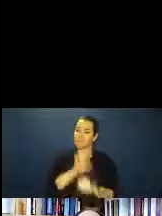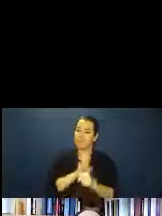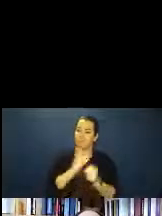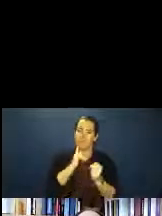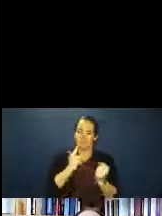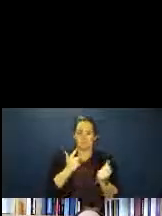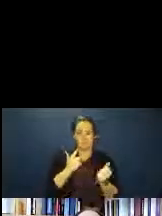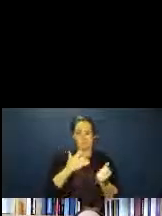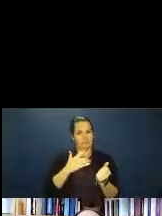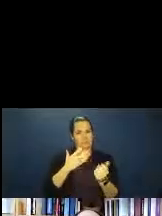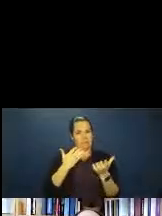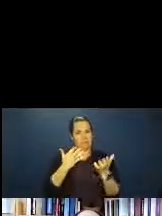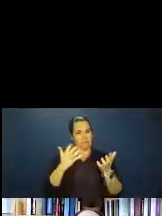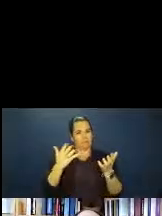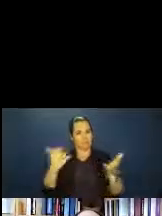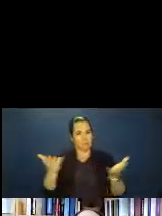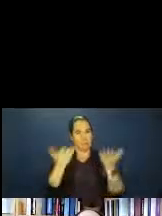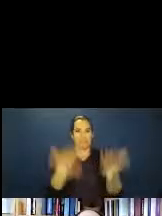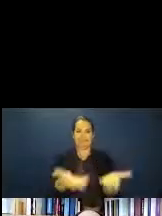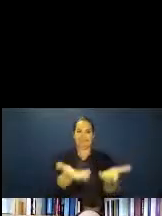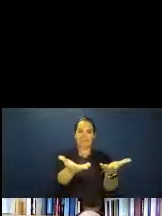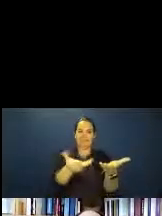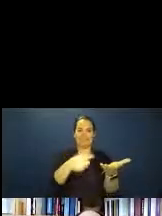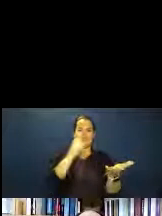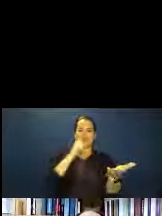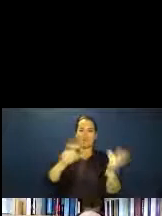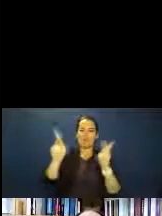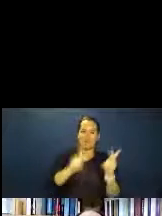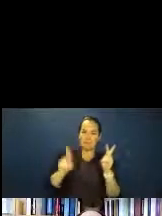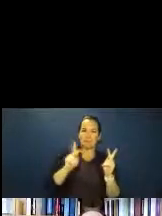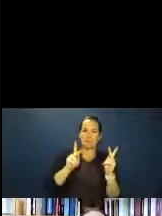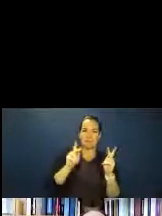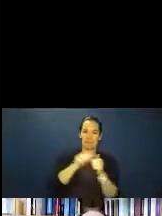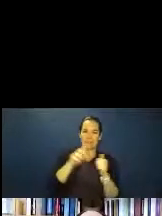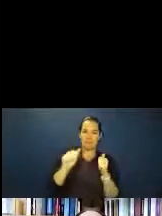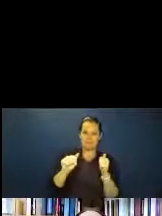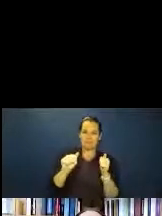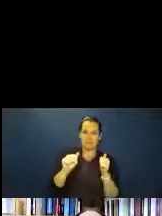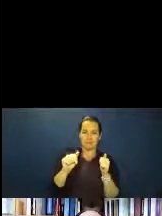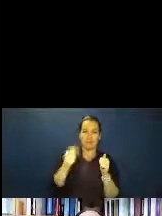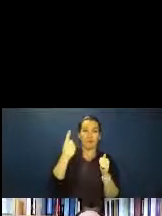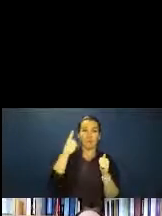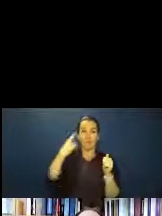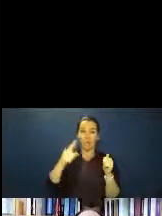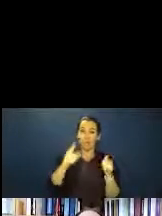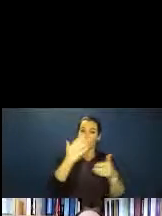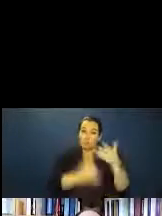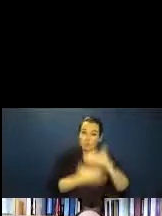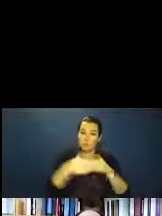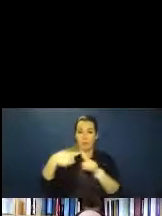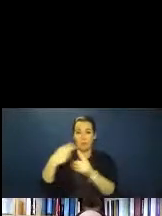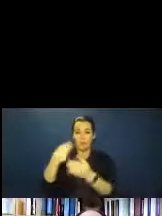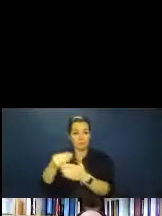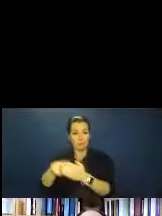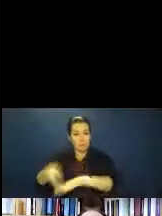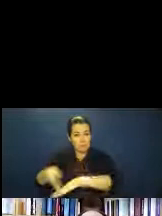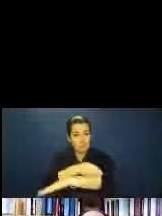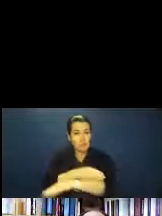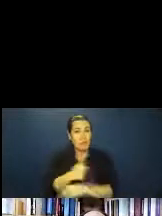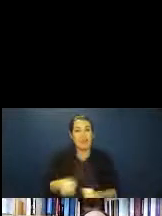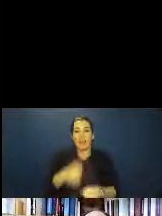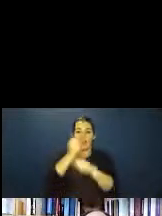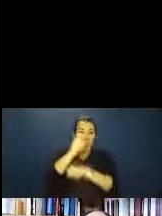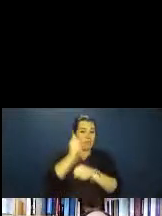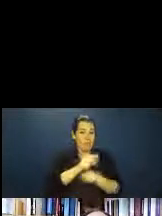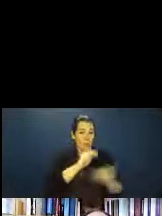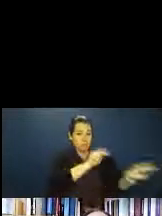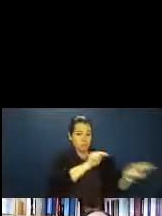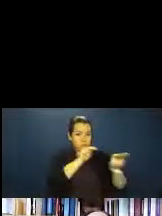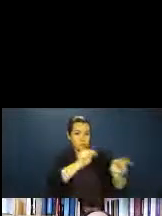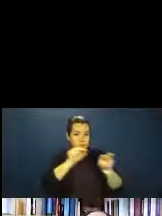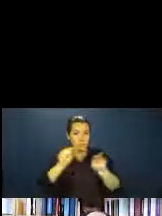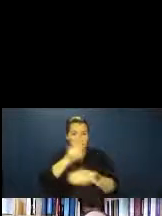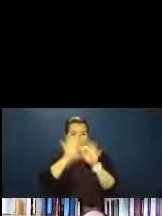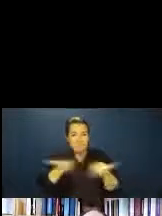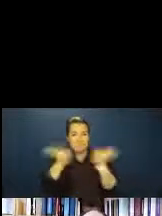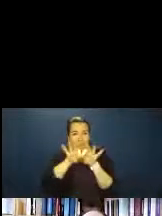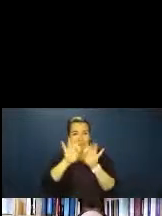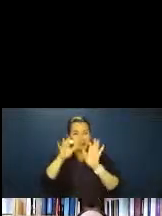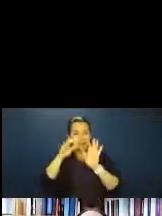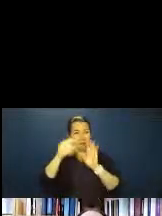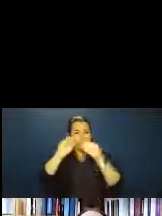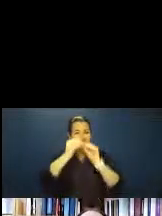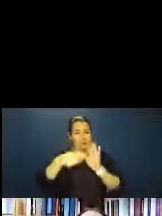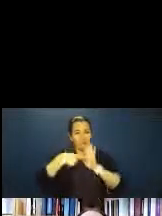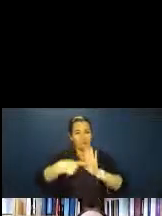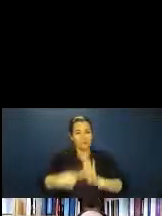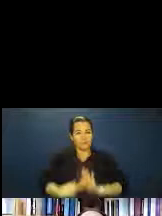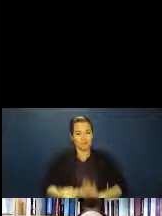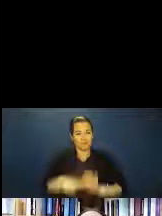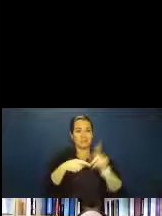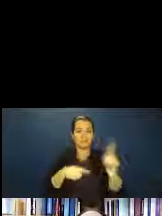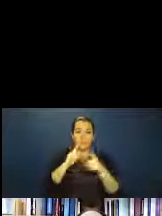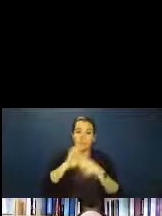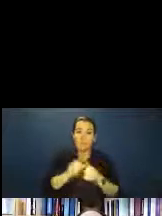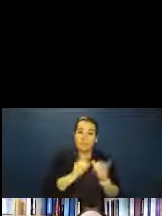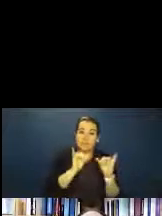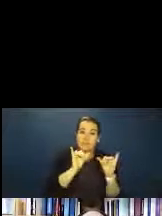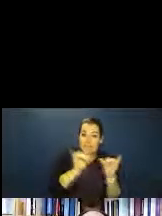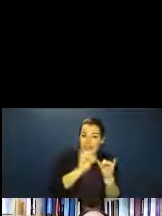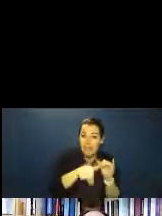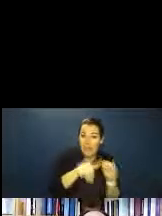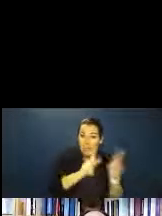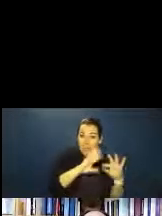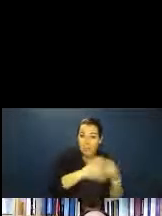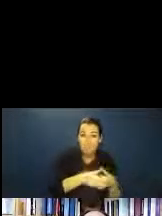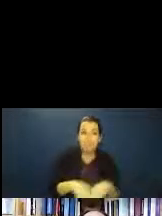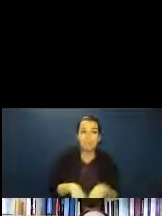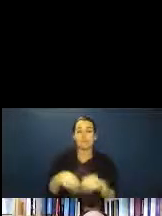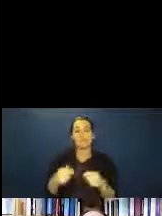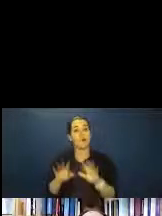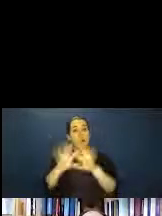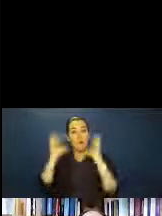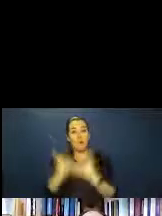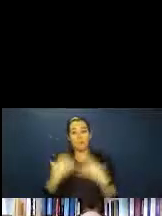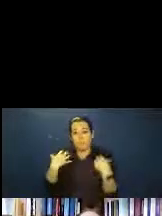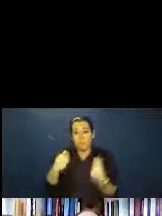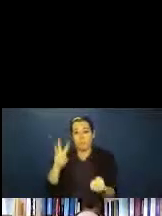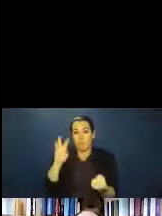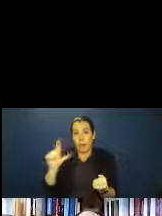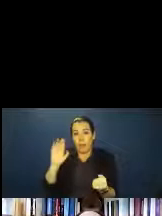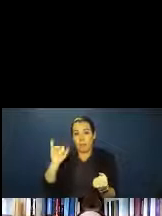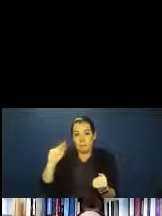And the annual report is really in the most recent years has taken on the focus of looking at time trends over time. So, this is work with me and ma Marisa Rafal. Marisa. Okay, let's get the page down to go. There we go. So, the goals of the annual report are to